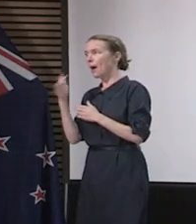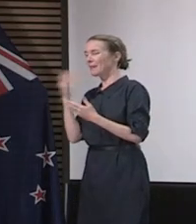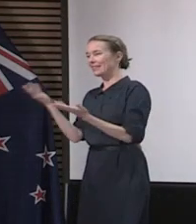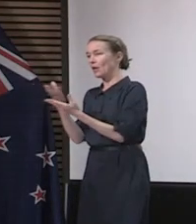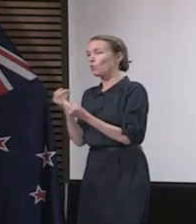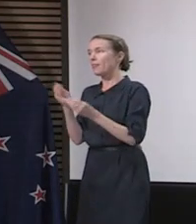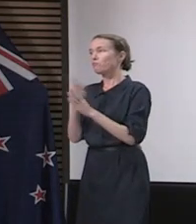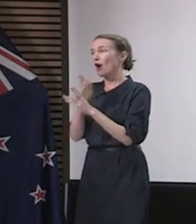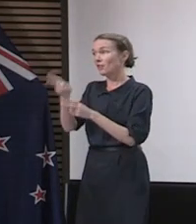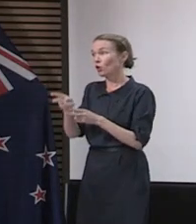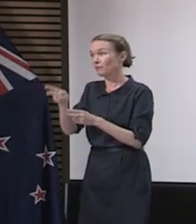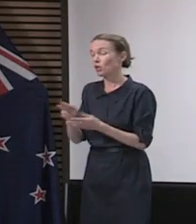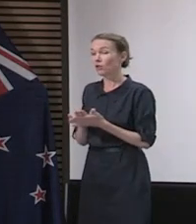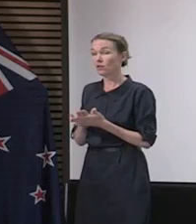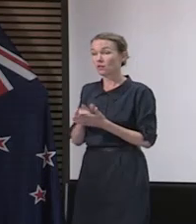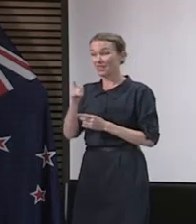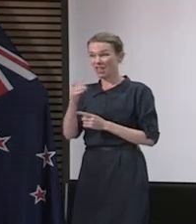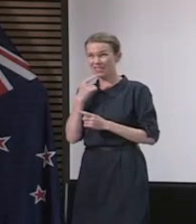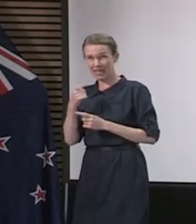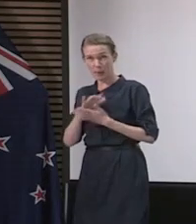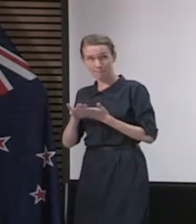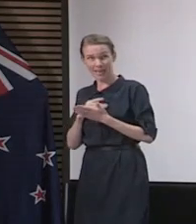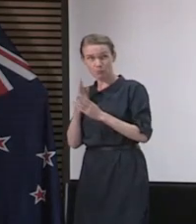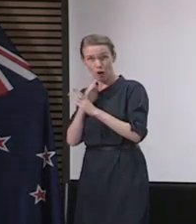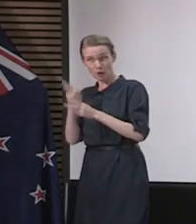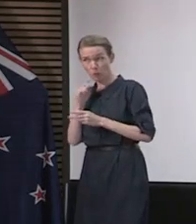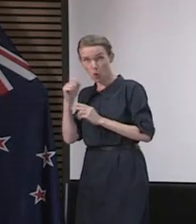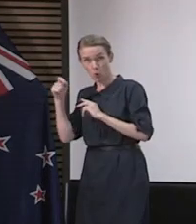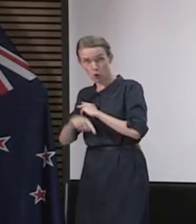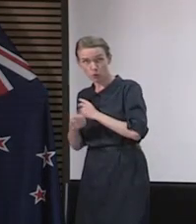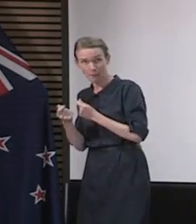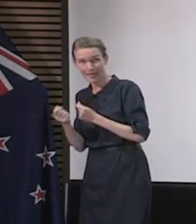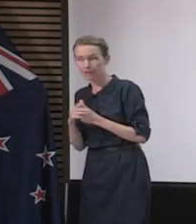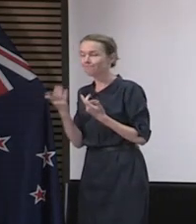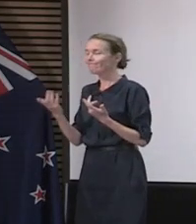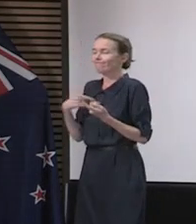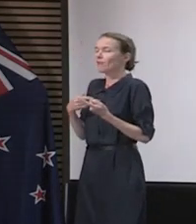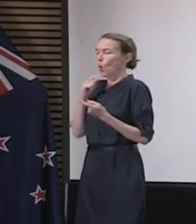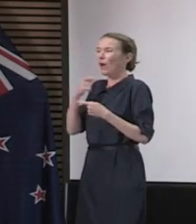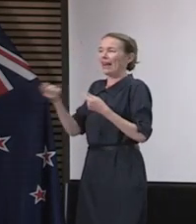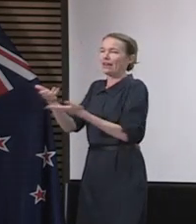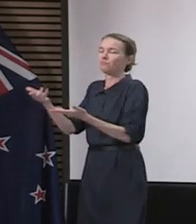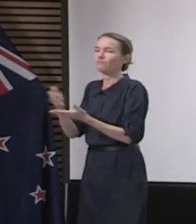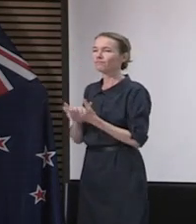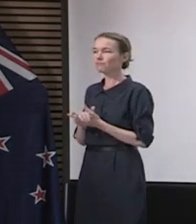an arrangement with their private hospitals in their area (SPEAKS INDISTINCTLY). That will be a discussion.